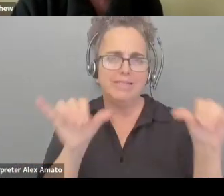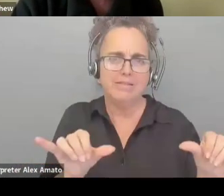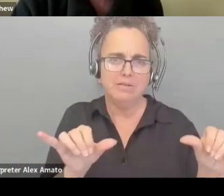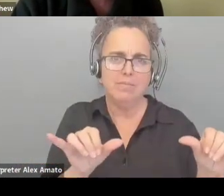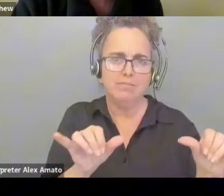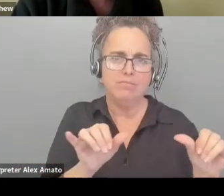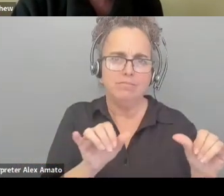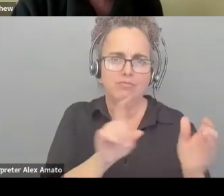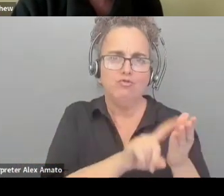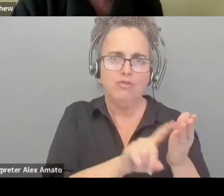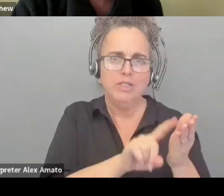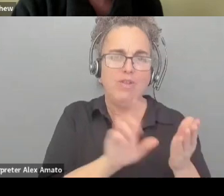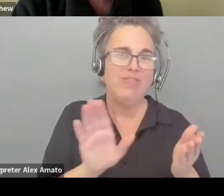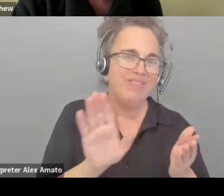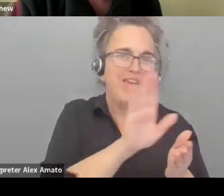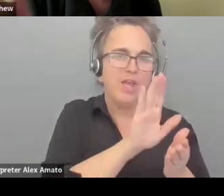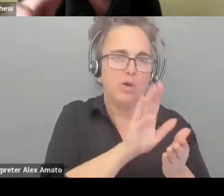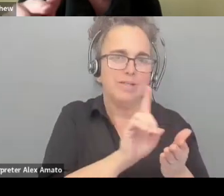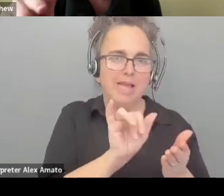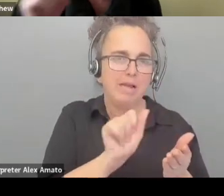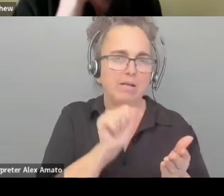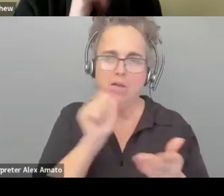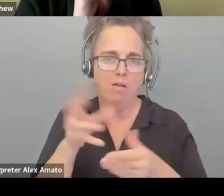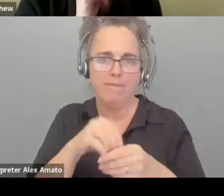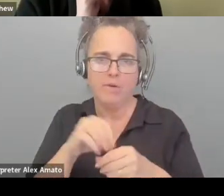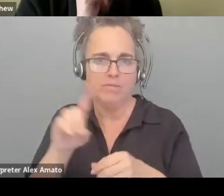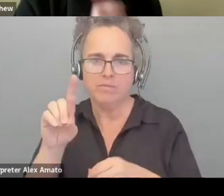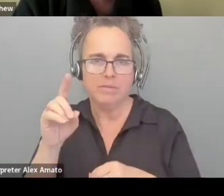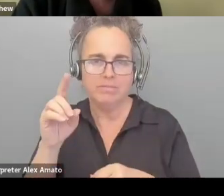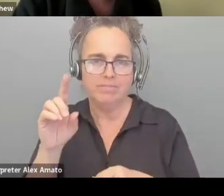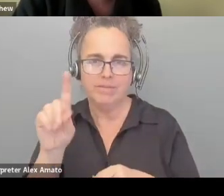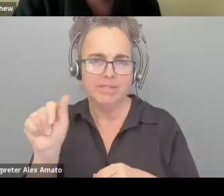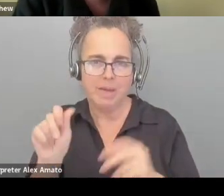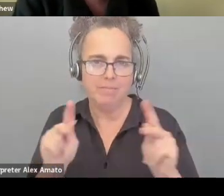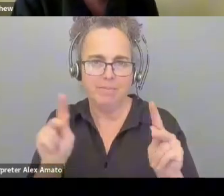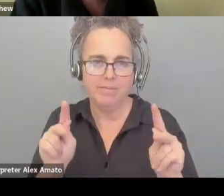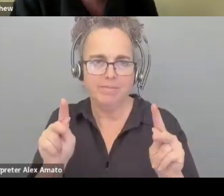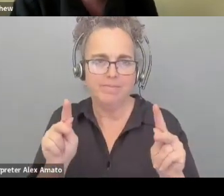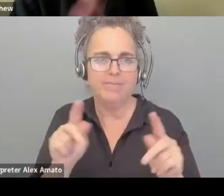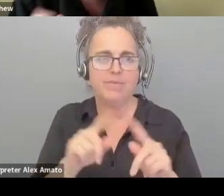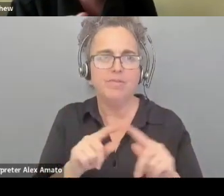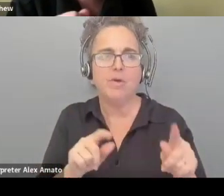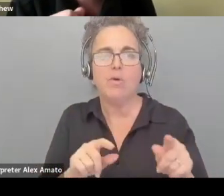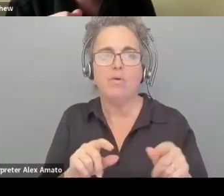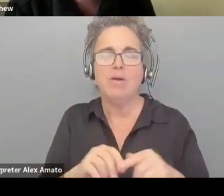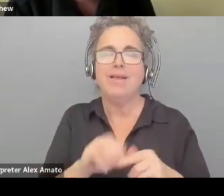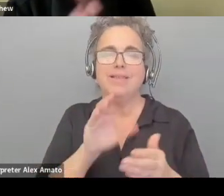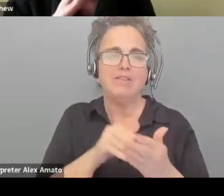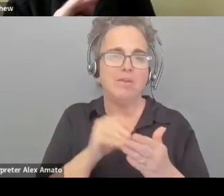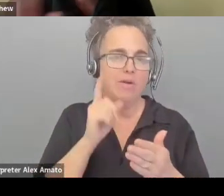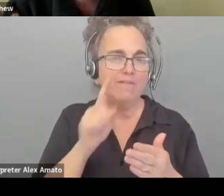We already see this in some reports. This is a report from the Center for Democracy and Technology, and I love this headline,